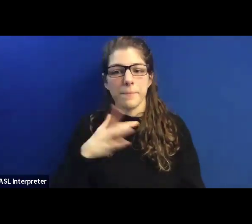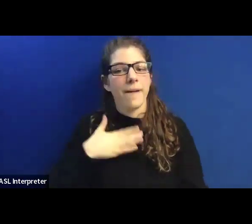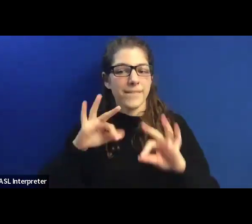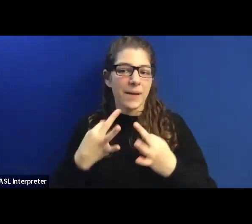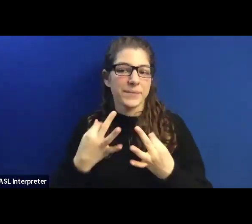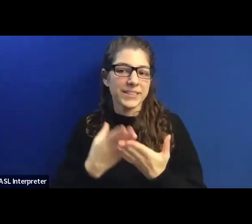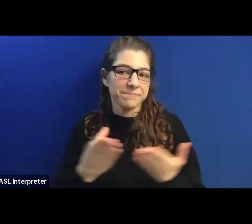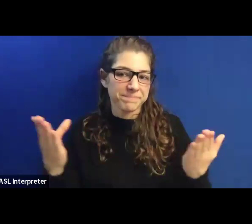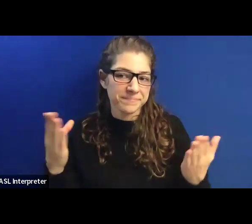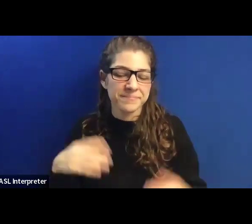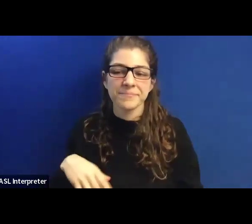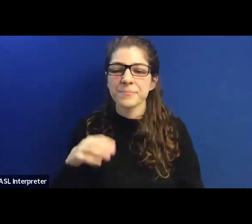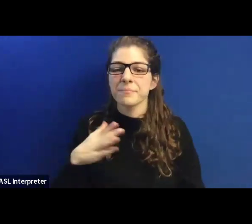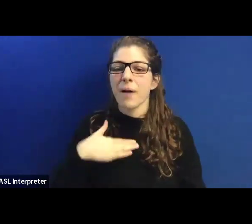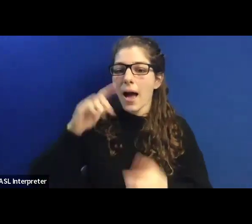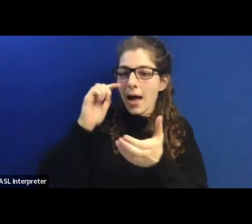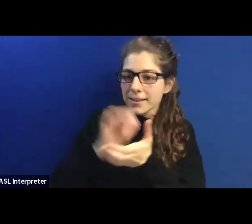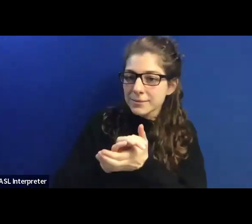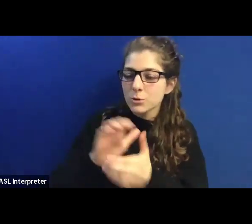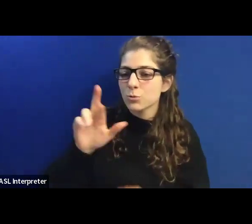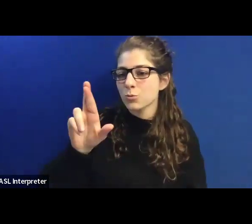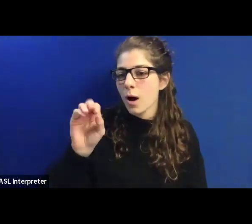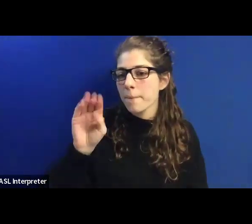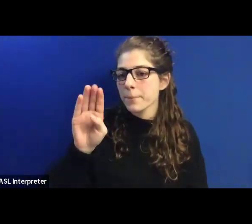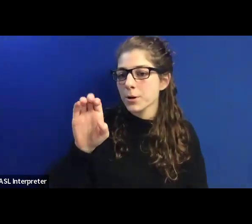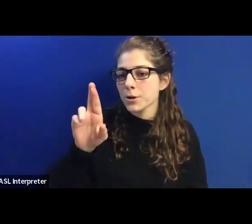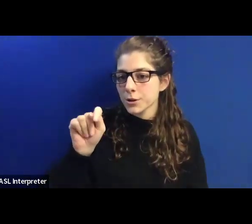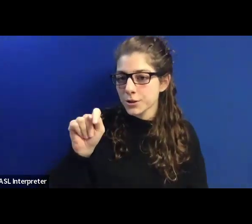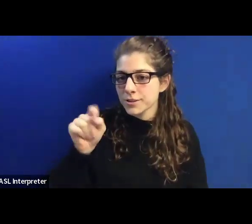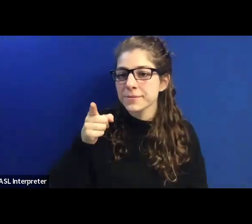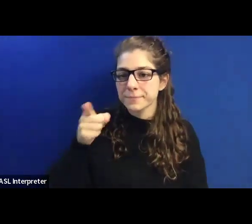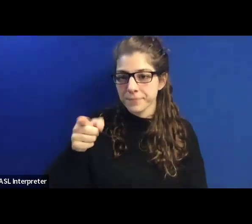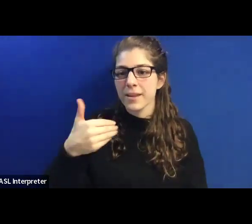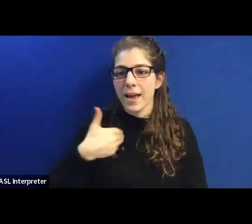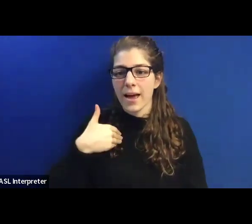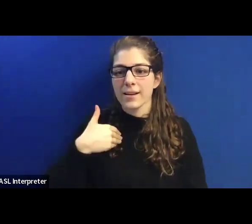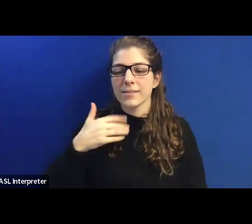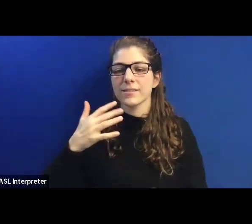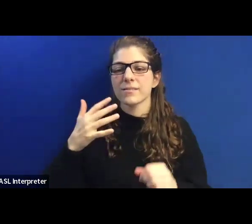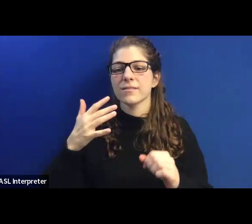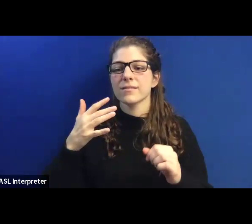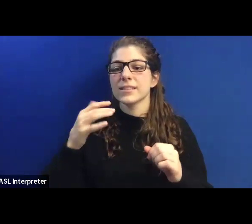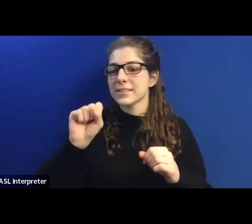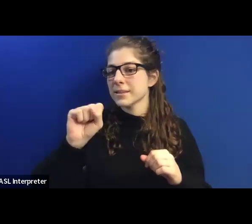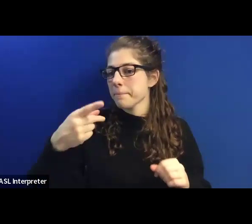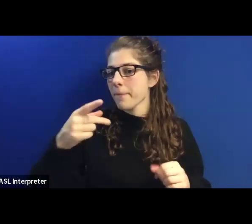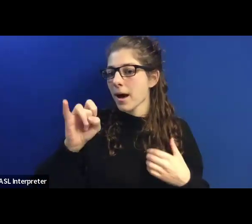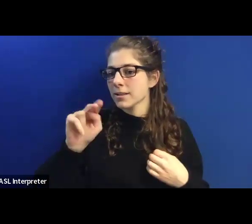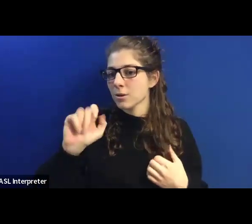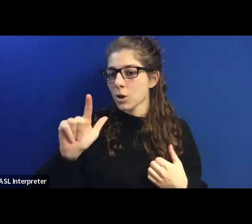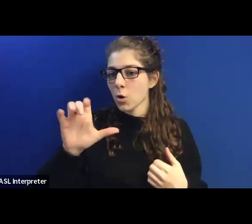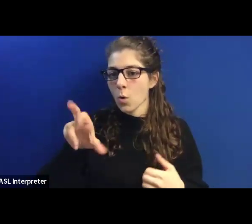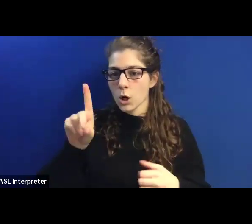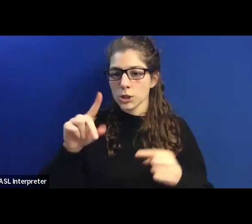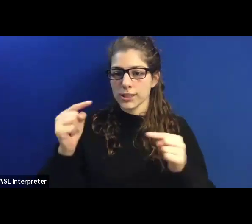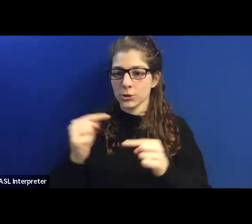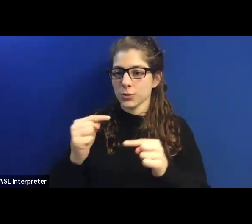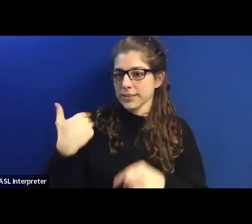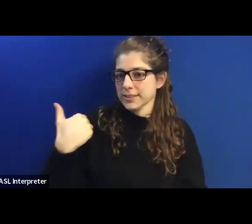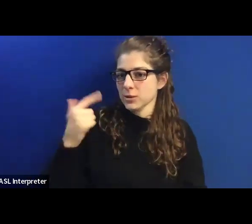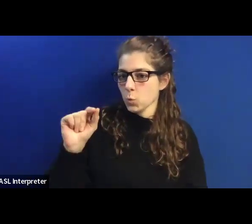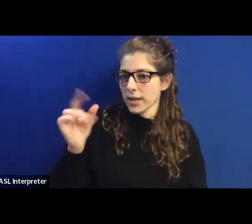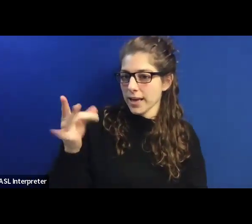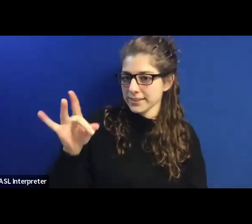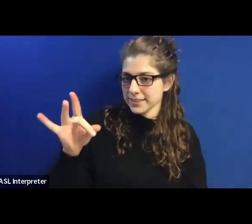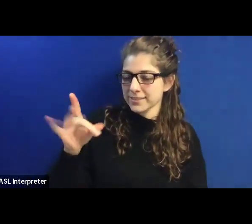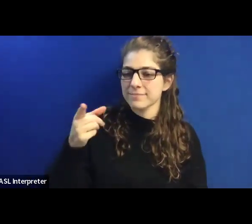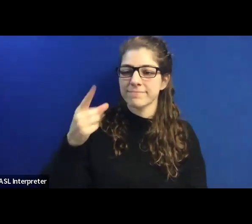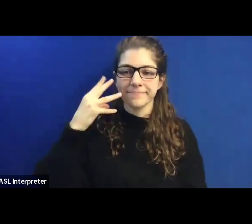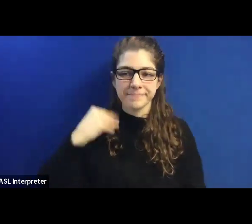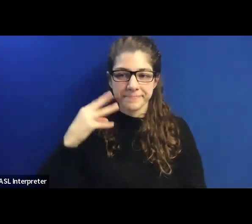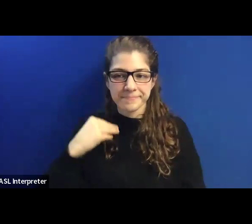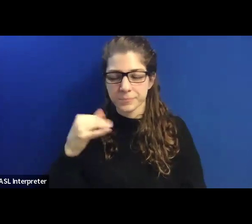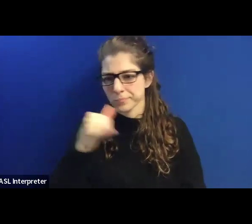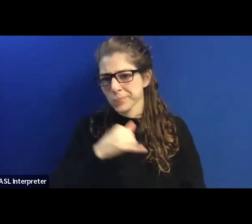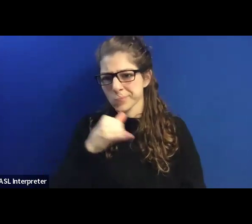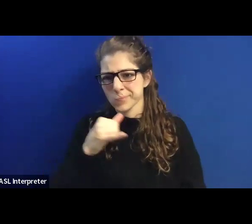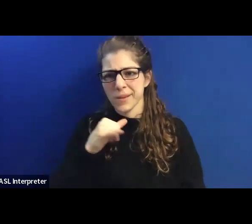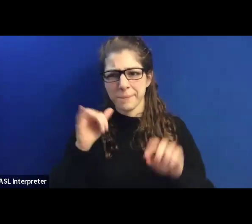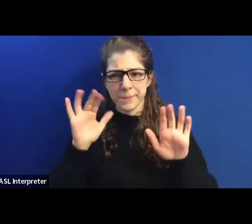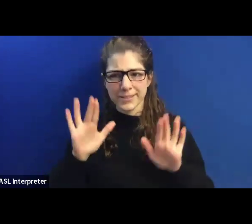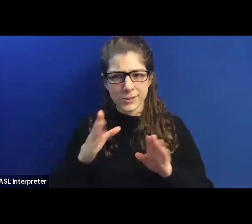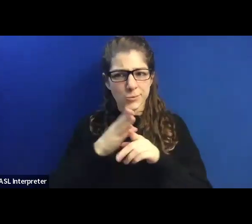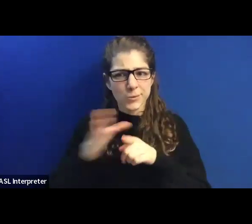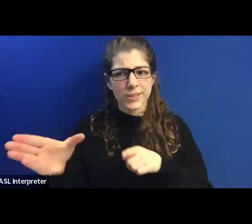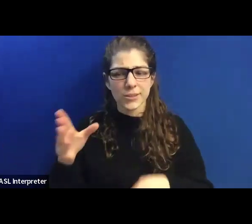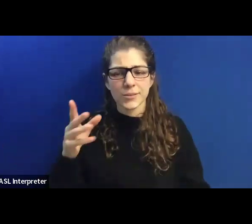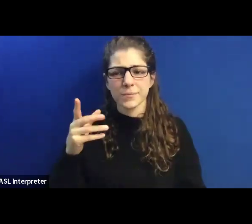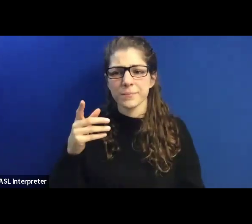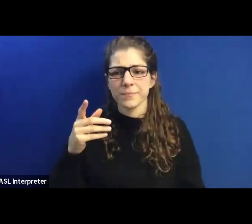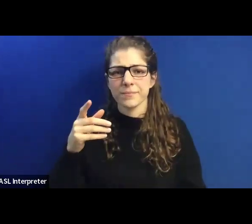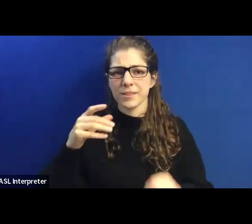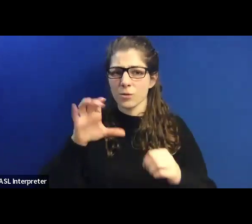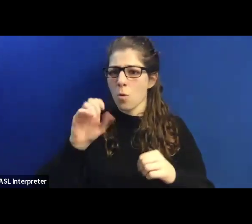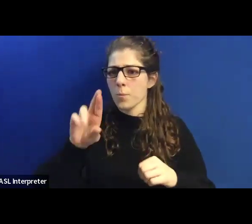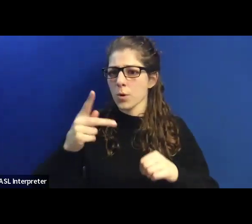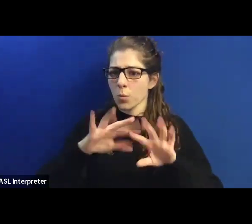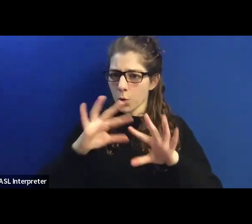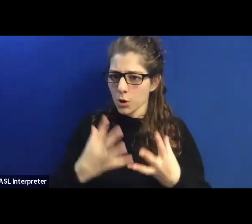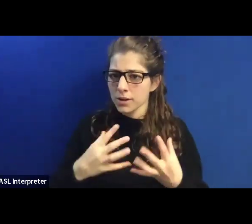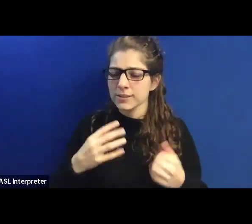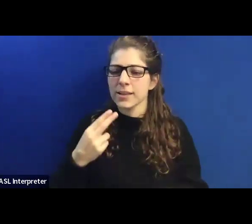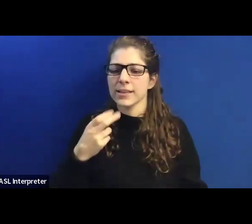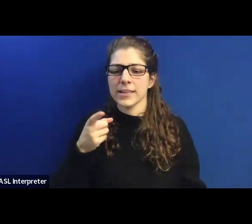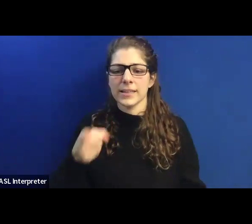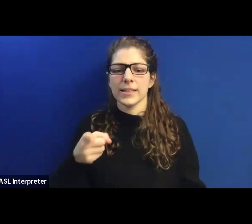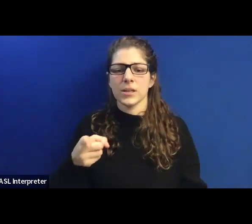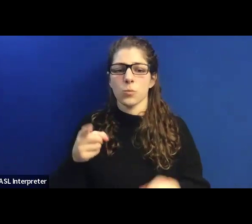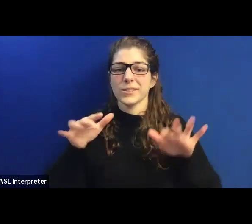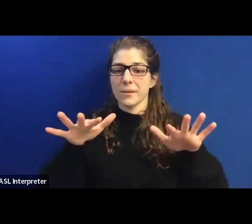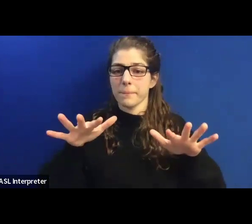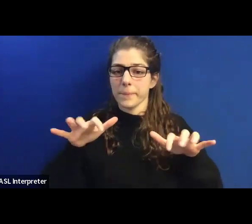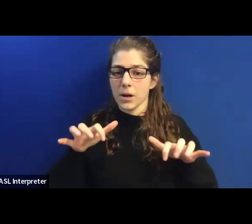So my husband Robert, he had a spinal cord injury in 2018, and has experienced an unbelievably amazing career in the corporate world, and he was paralyzed from the chest down.